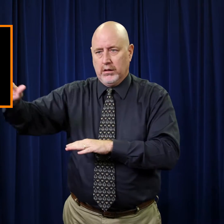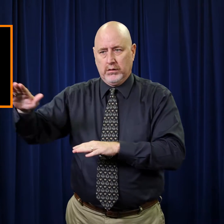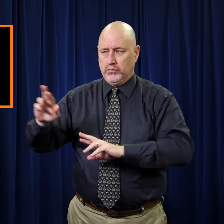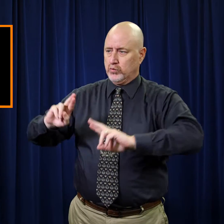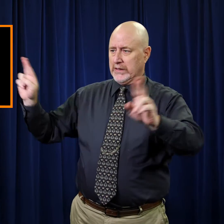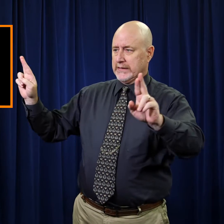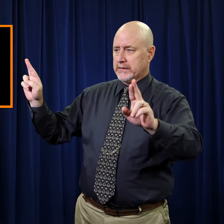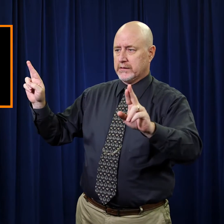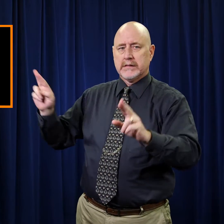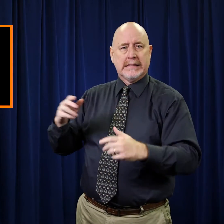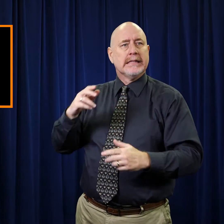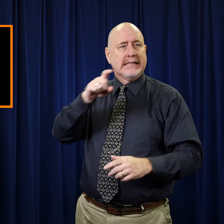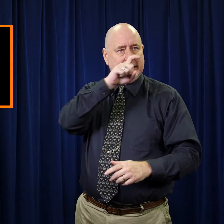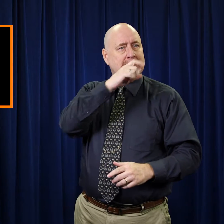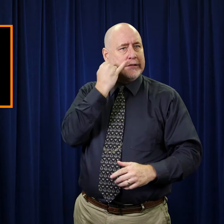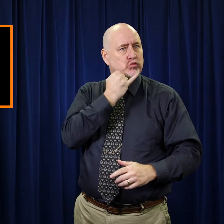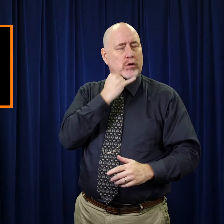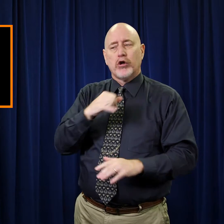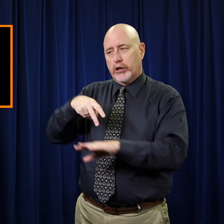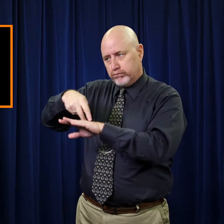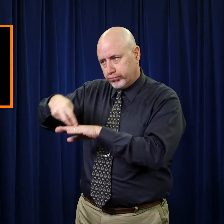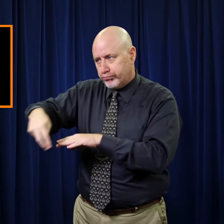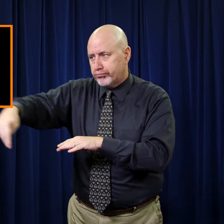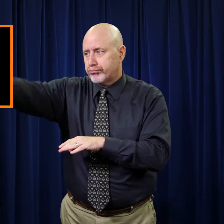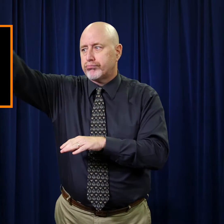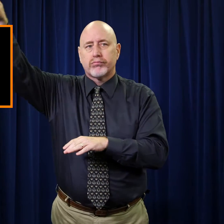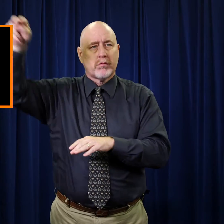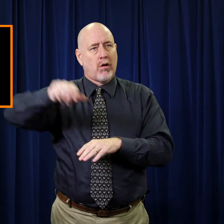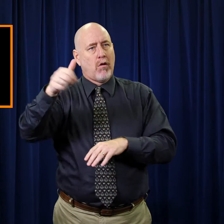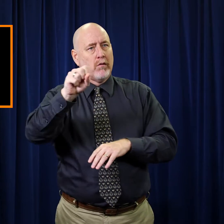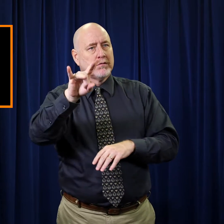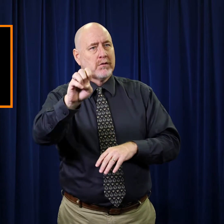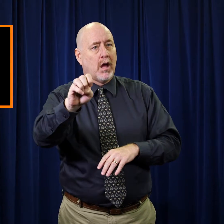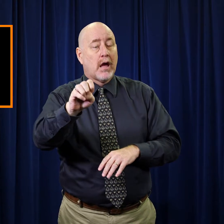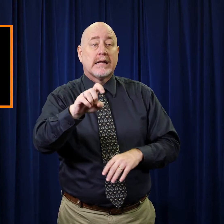A dry land through which they can walk to get to the other side. Now, the people